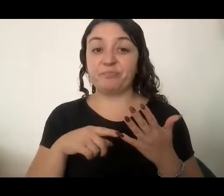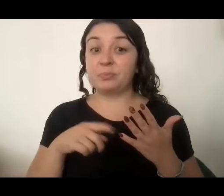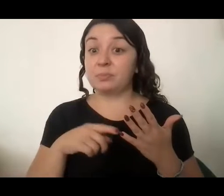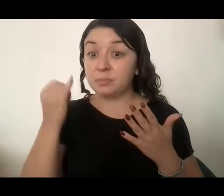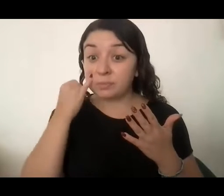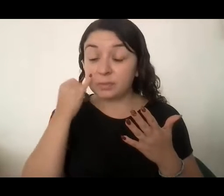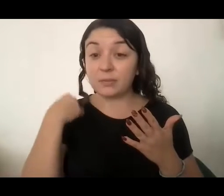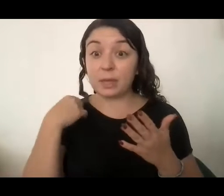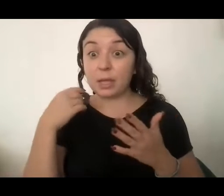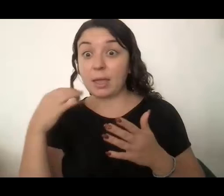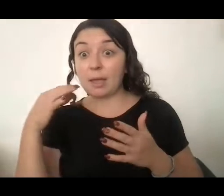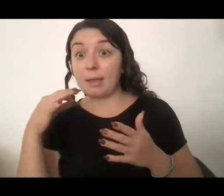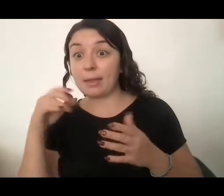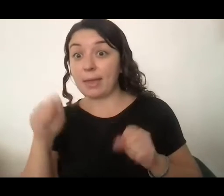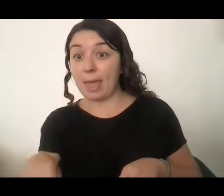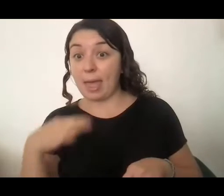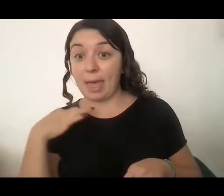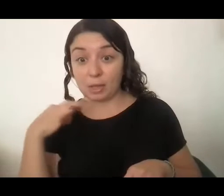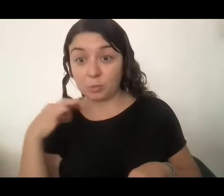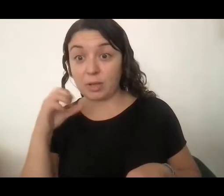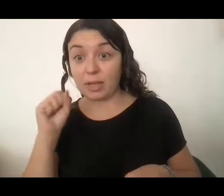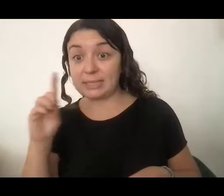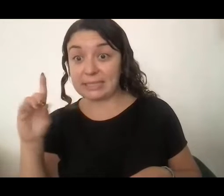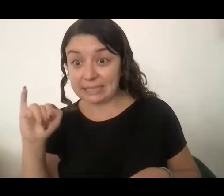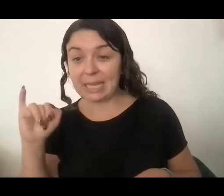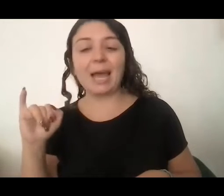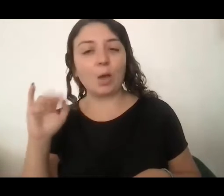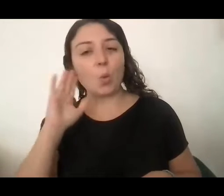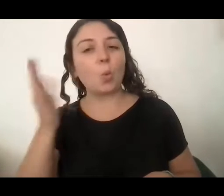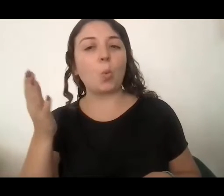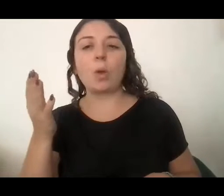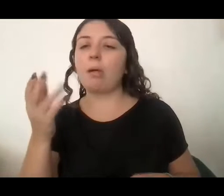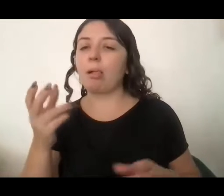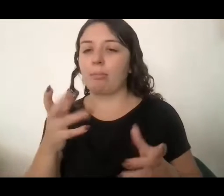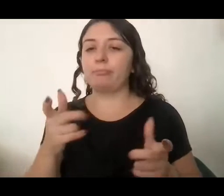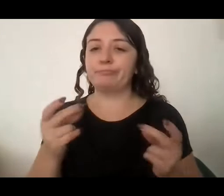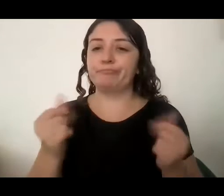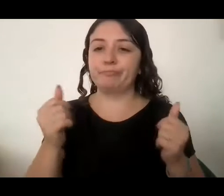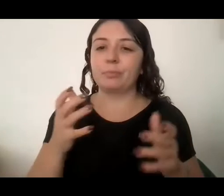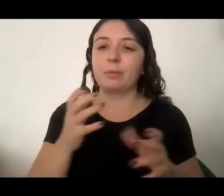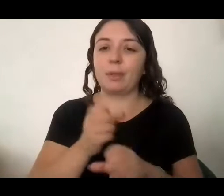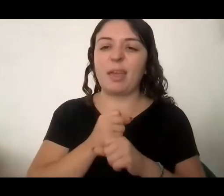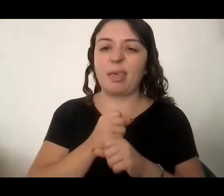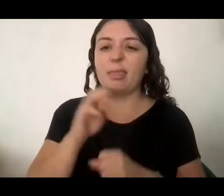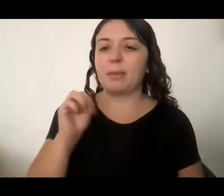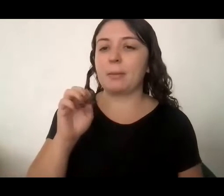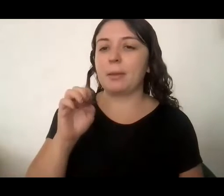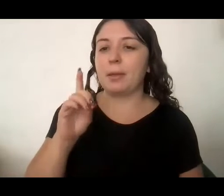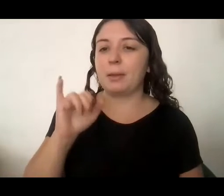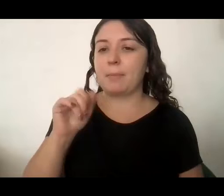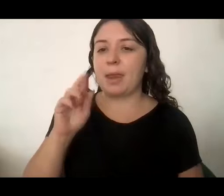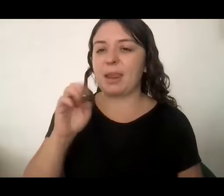SSDI gets Medicare. They just have to serve a 24 month waiting period. And so Jana became